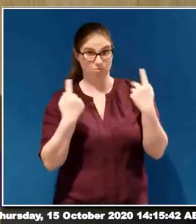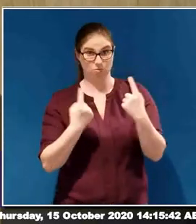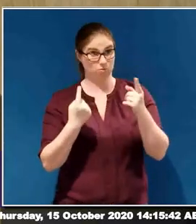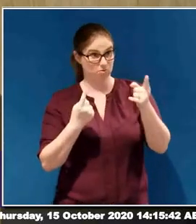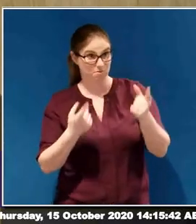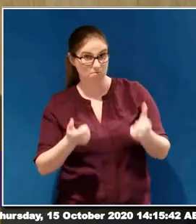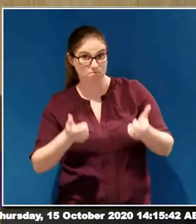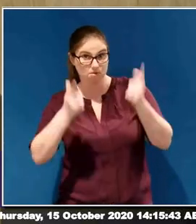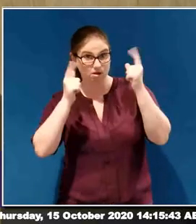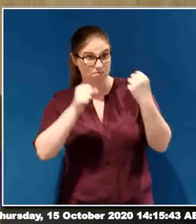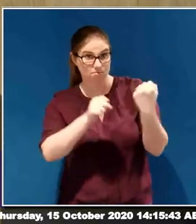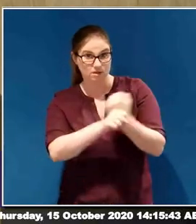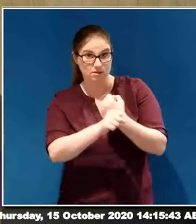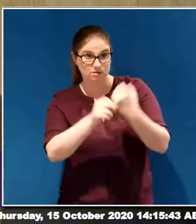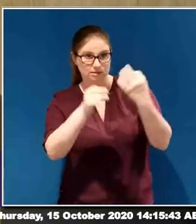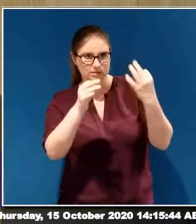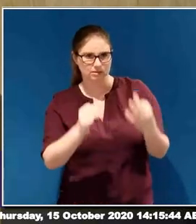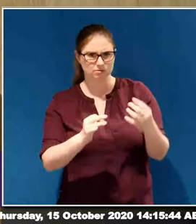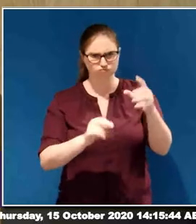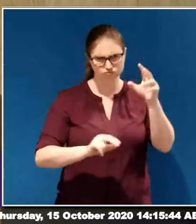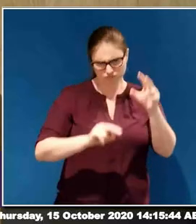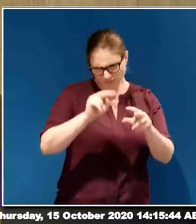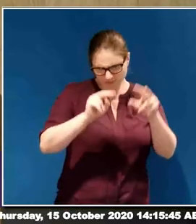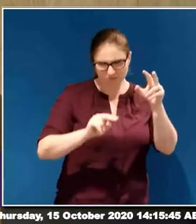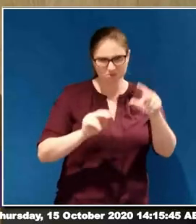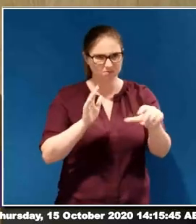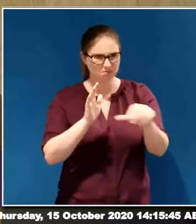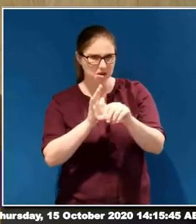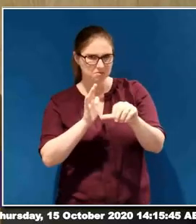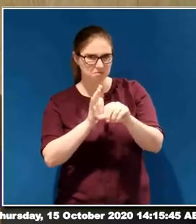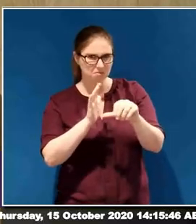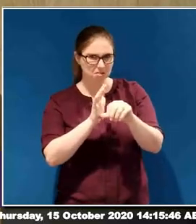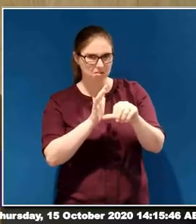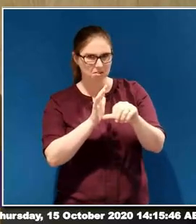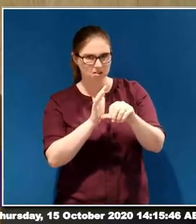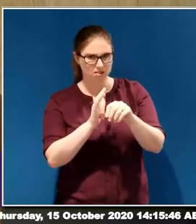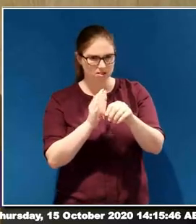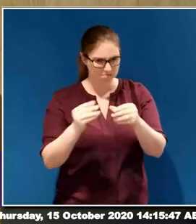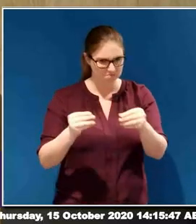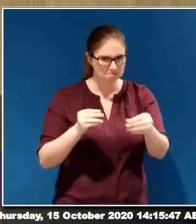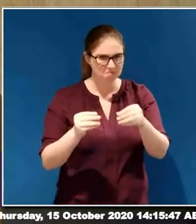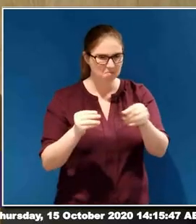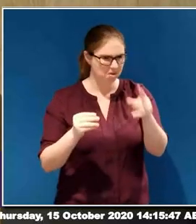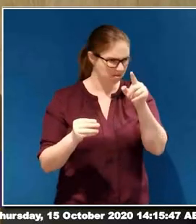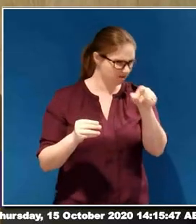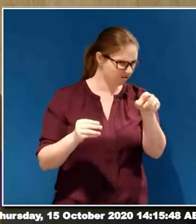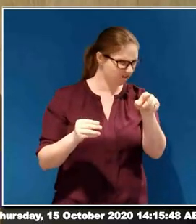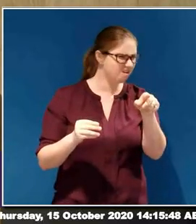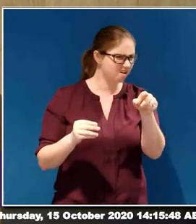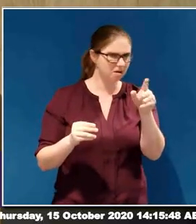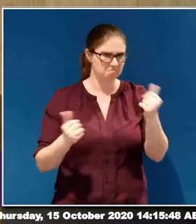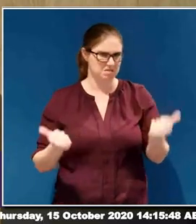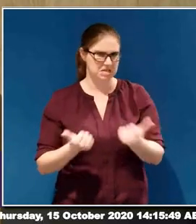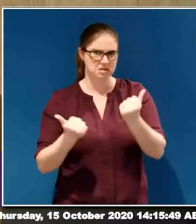money underspent in their budget anyway, they can easily afford to meet this need themselves out of their own money."